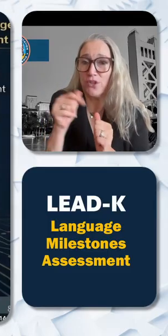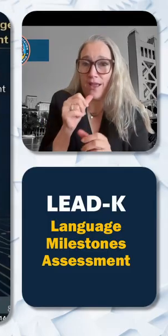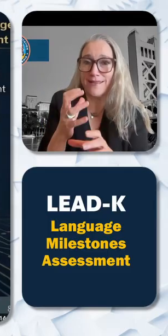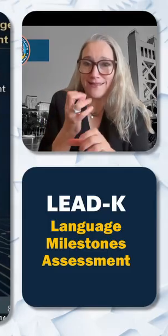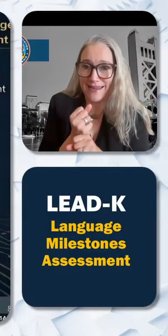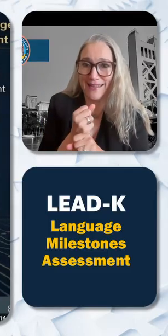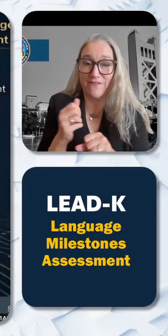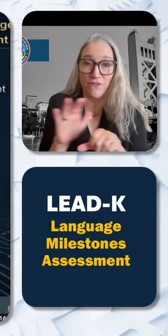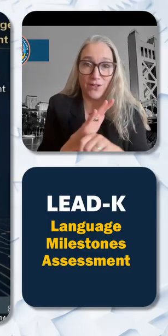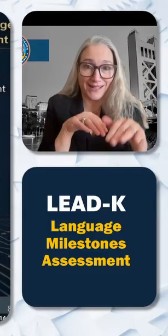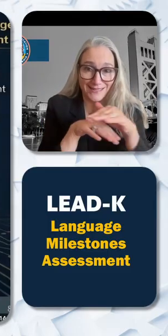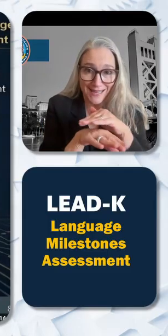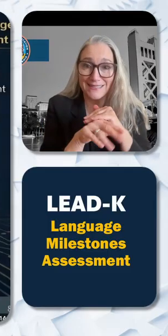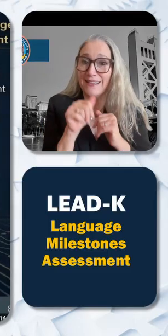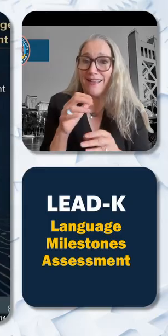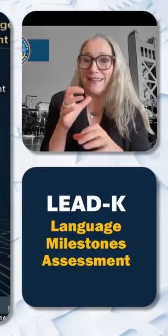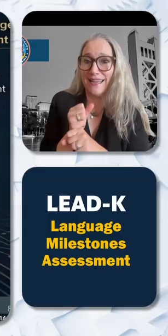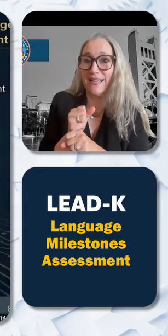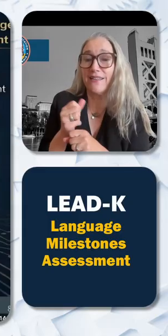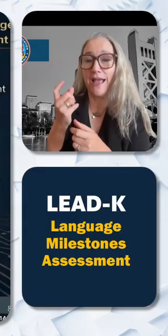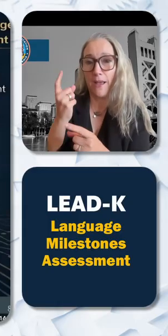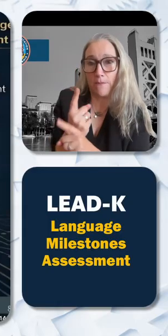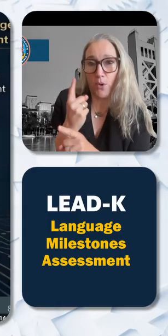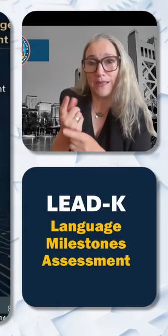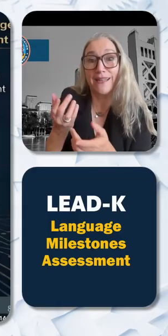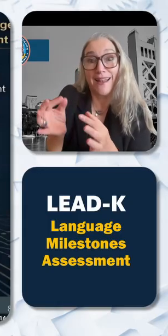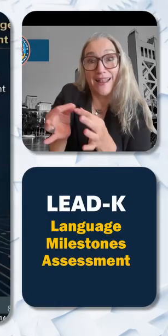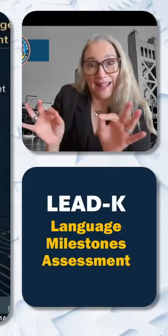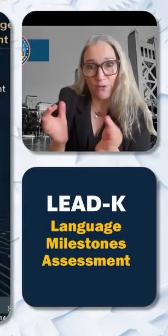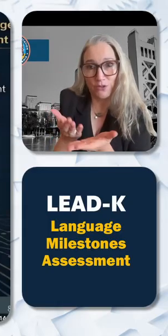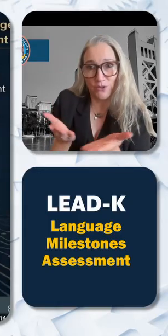excelling with literacy. And it's not because they were deaf, it's because they weren't getting the